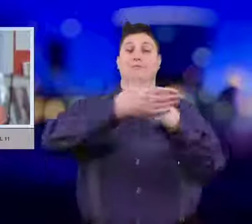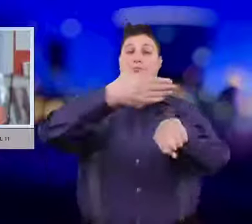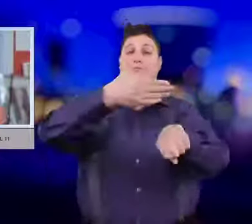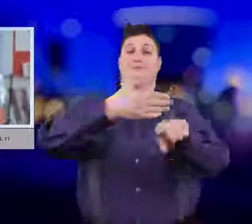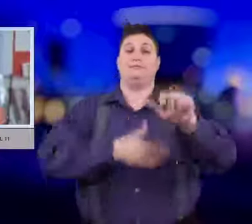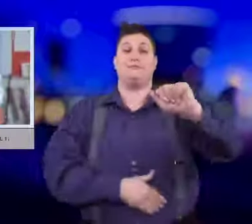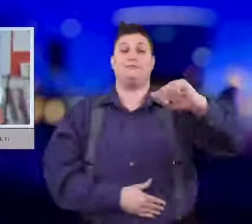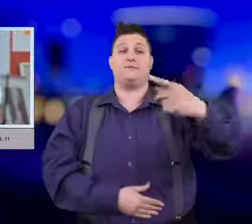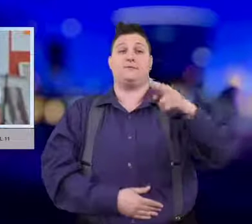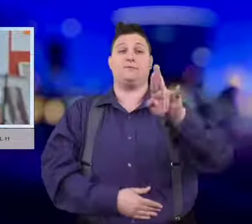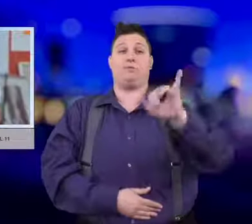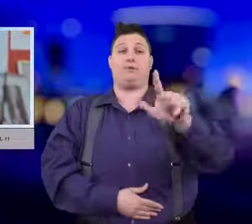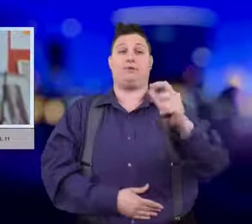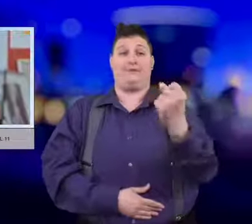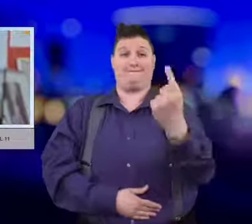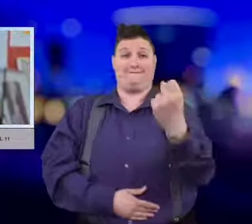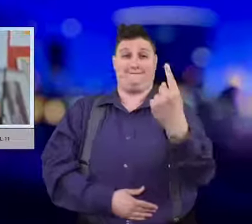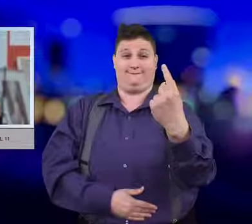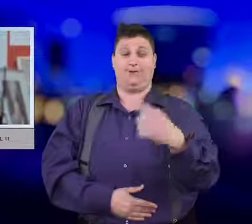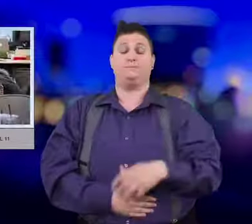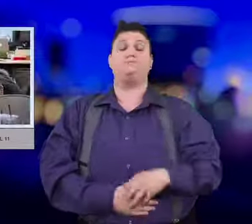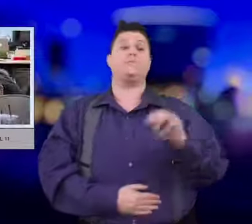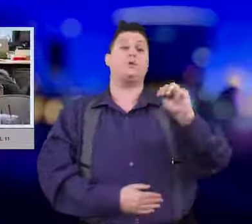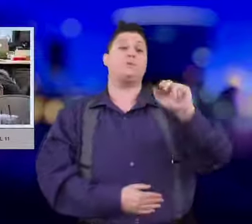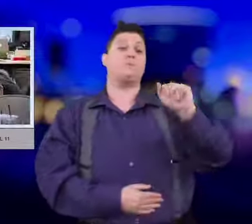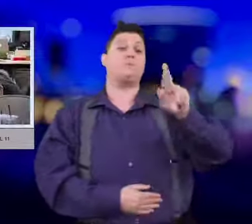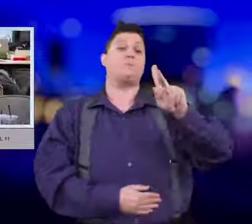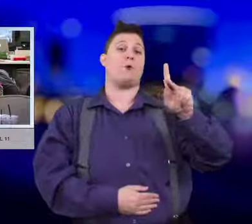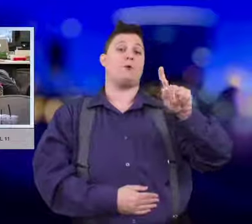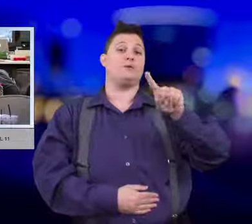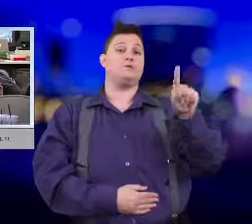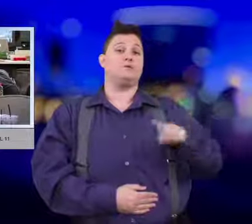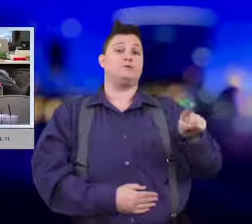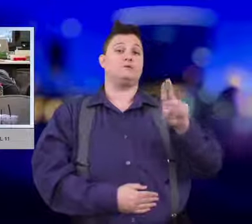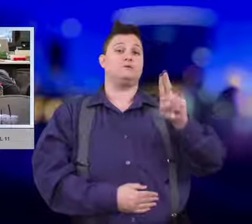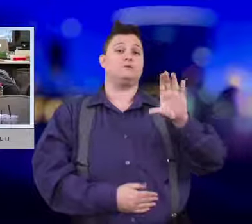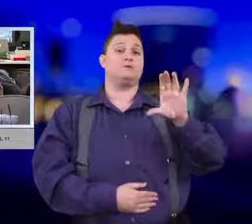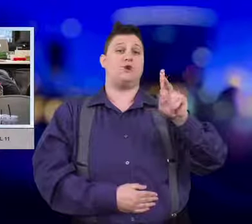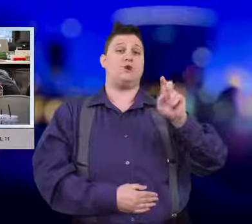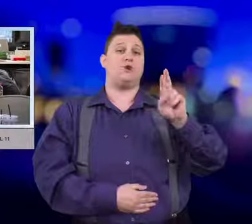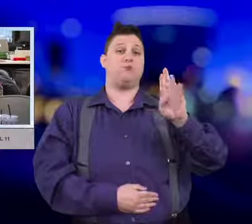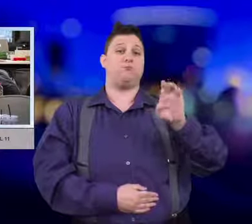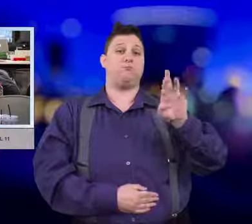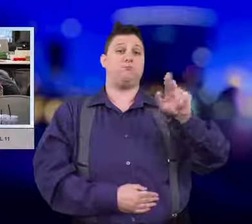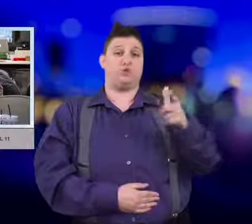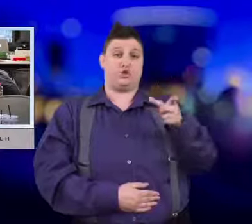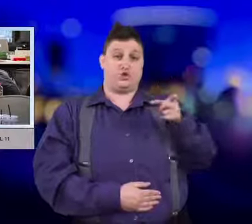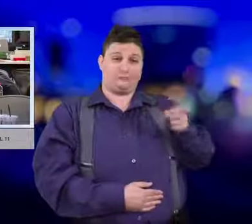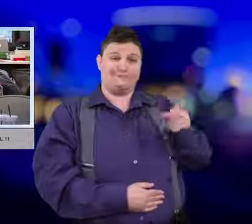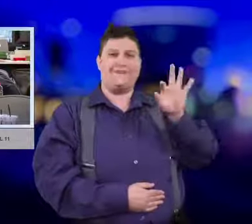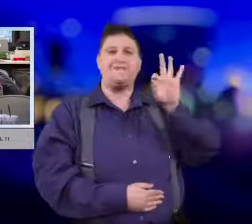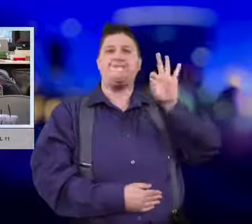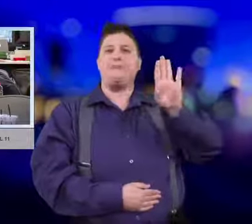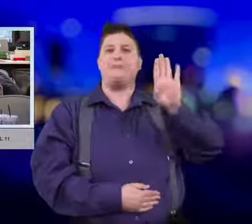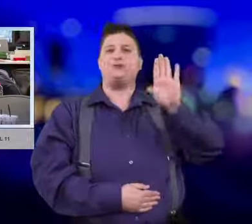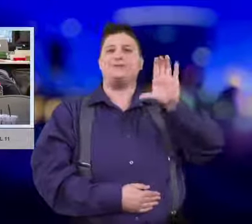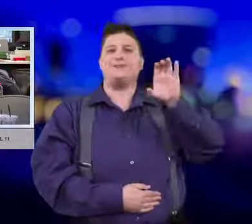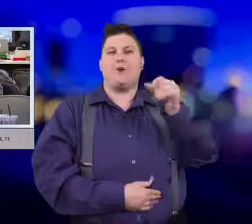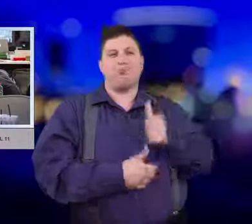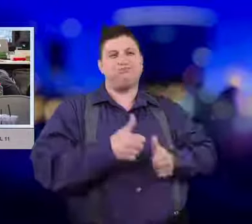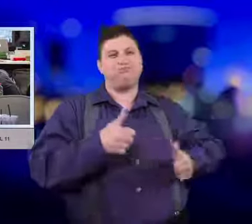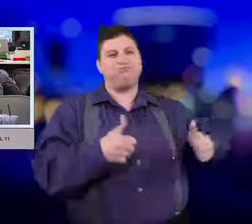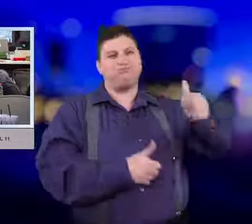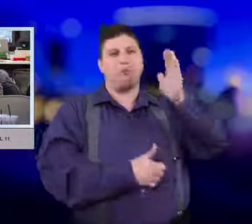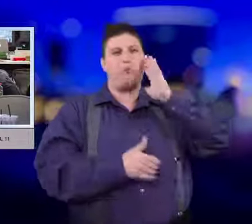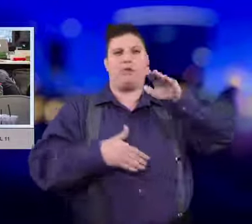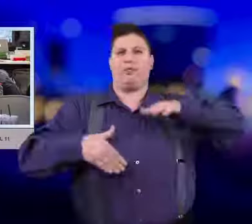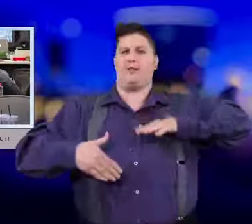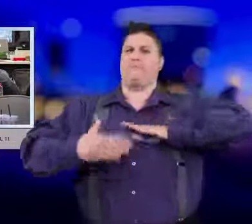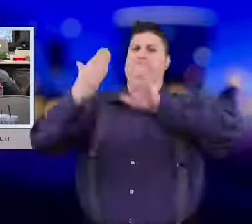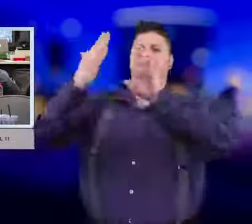Facebook CEO Mark Zuckerberg is set to testify before Congress next week,